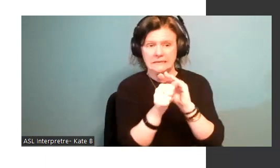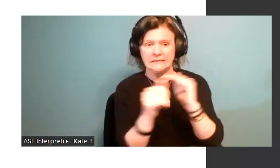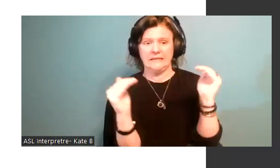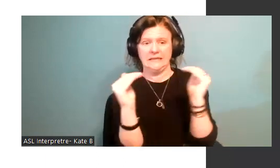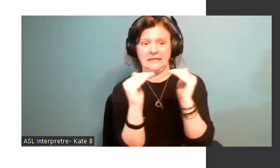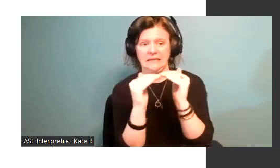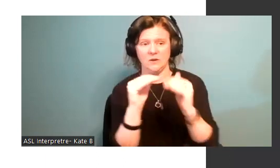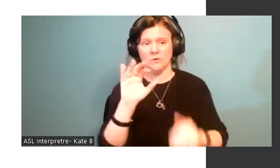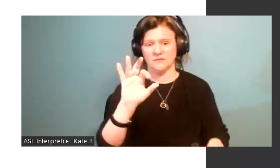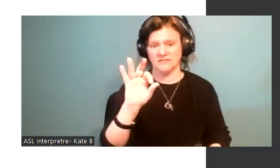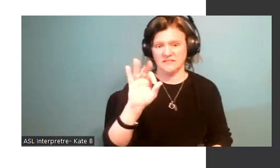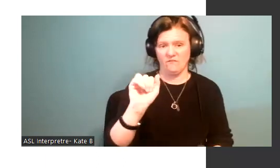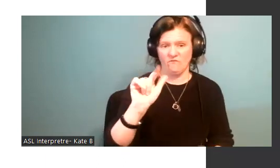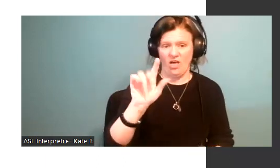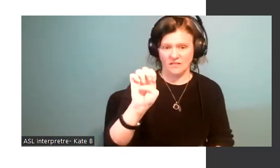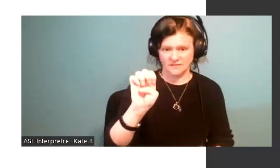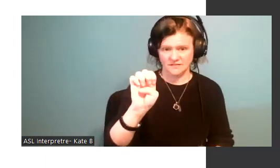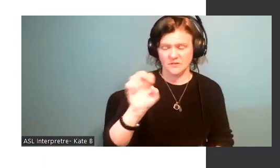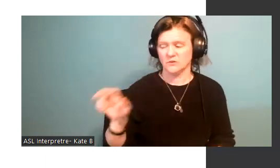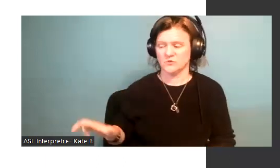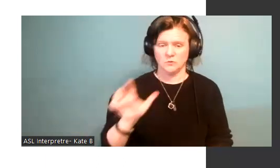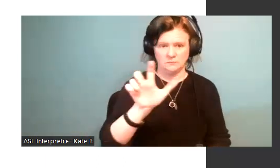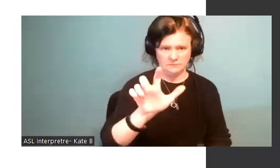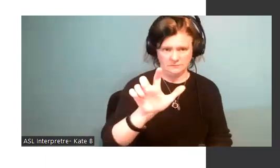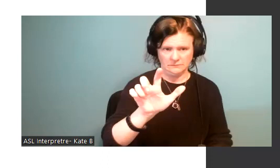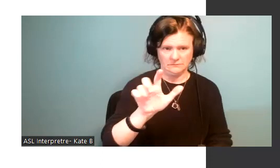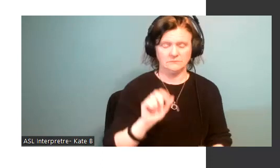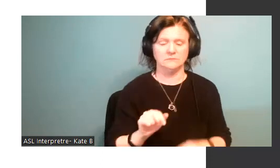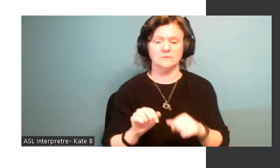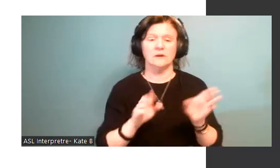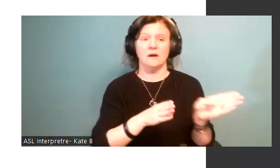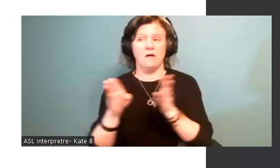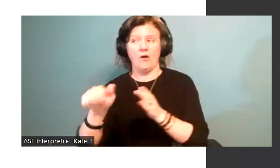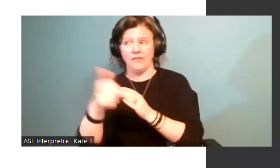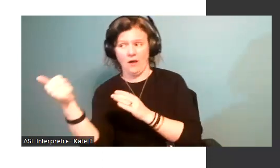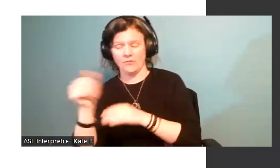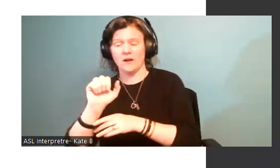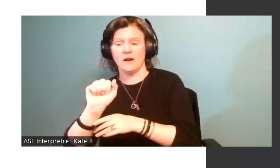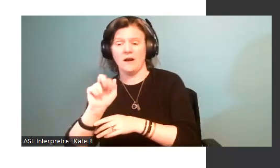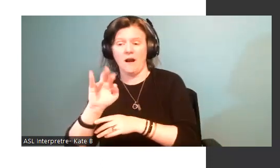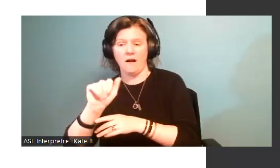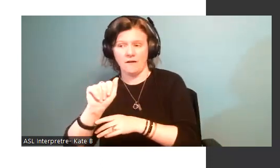that appearance that should be selected should